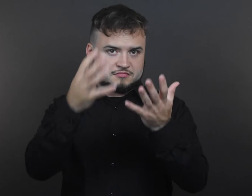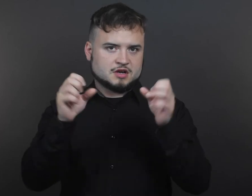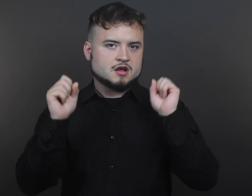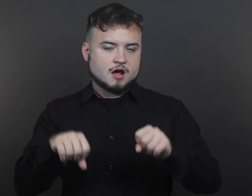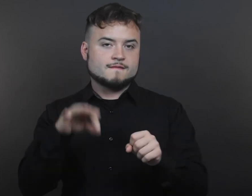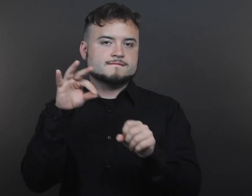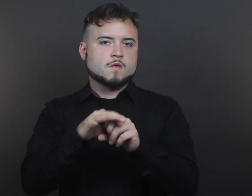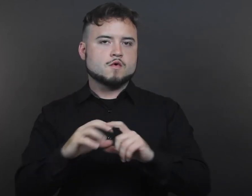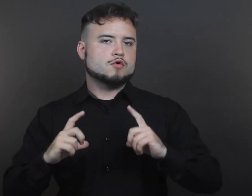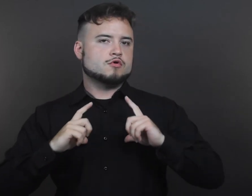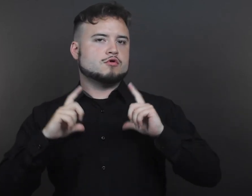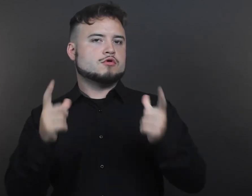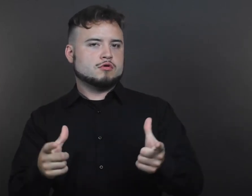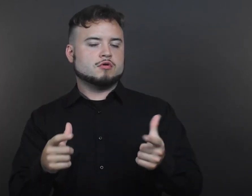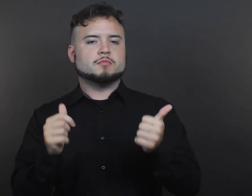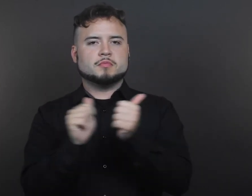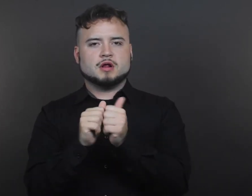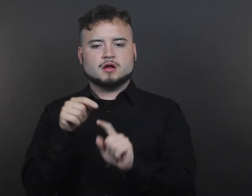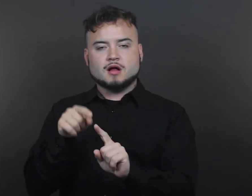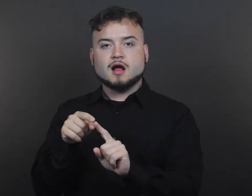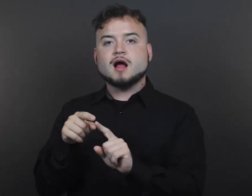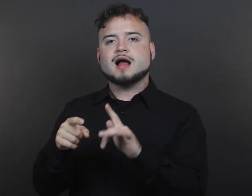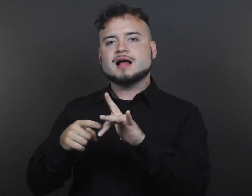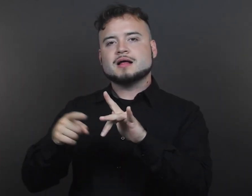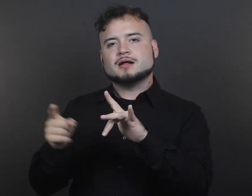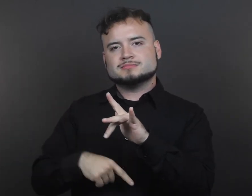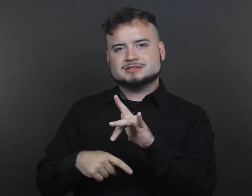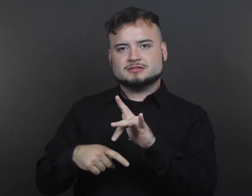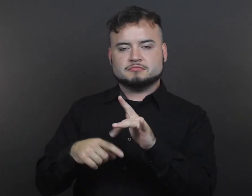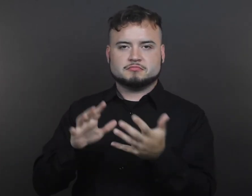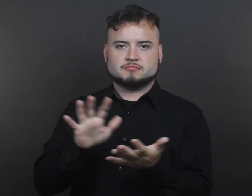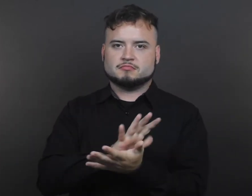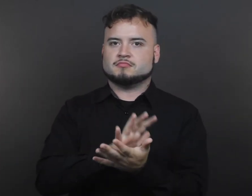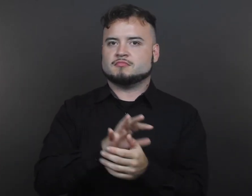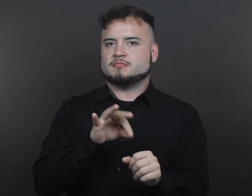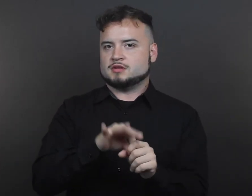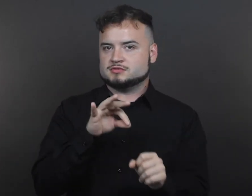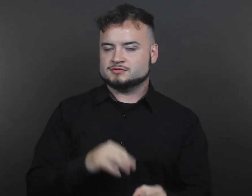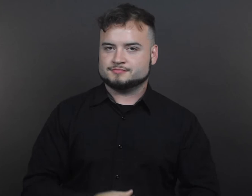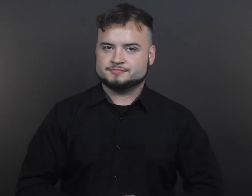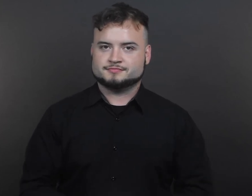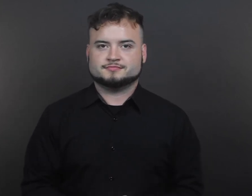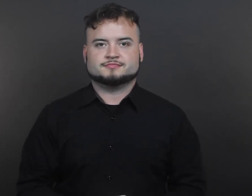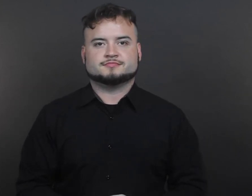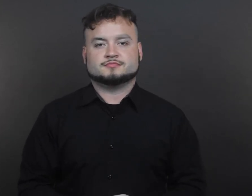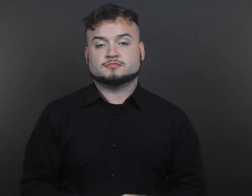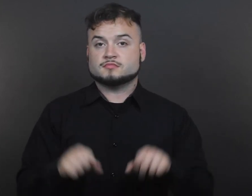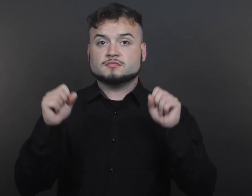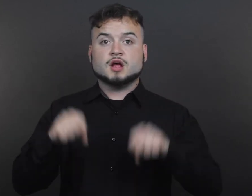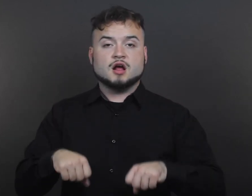Vote early with an absentee ballot.